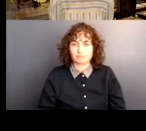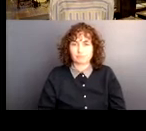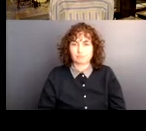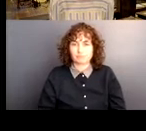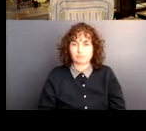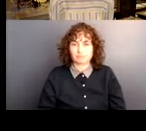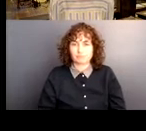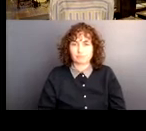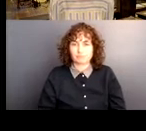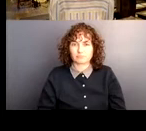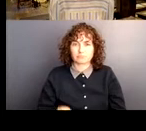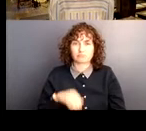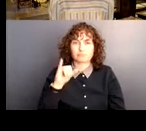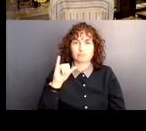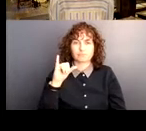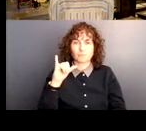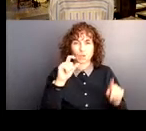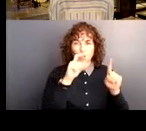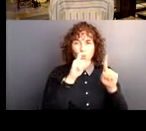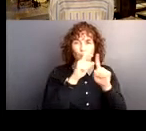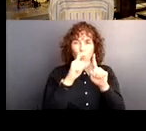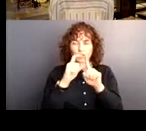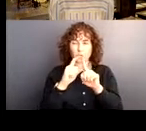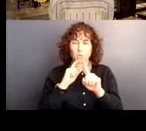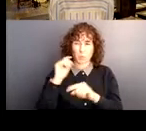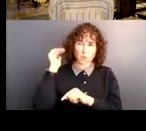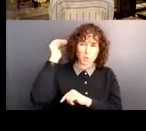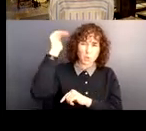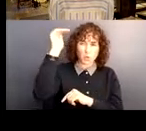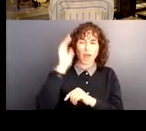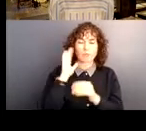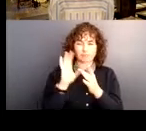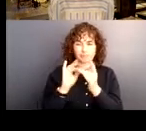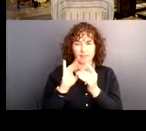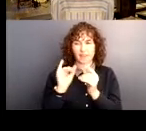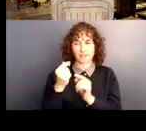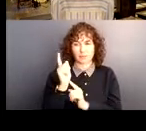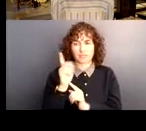Seeing that the words on the word wall are really high. We'll talk about that in a few minutes, in a way